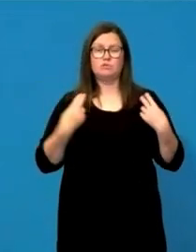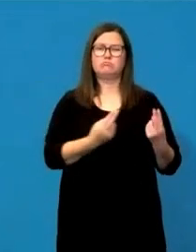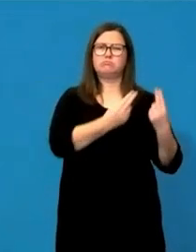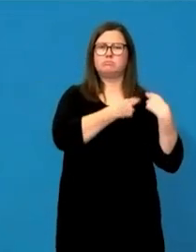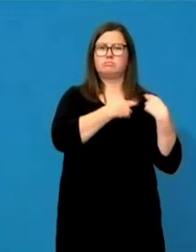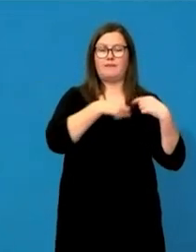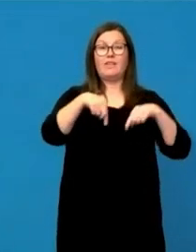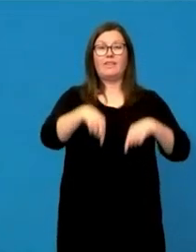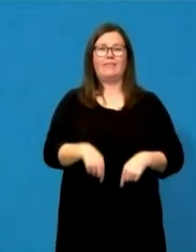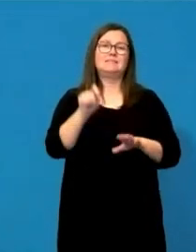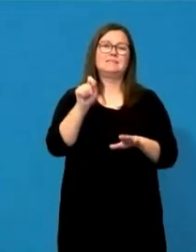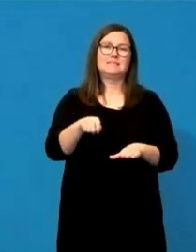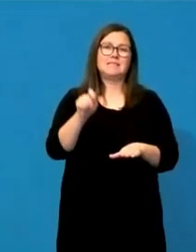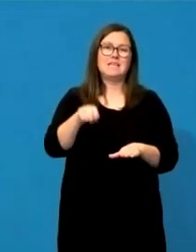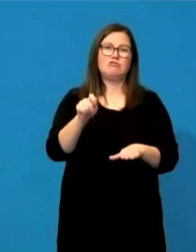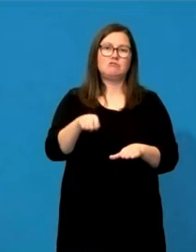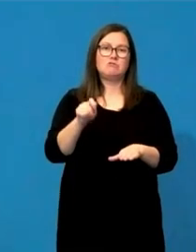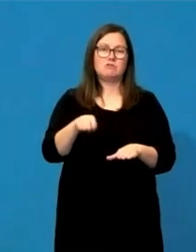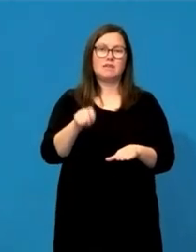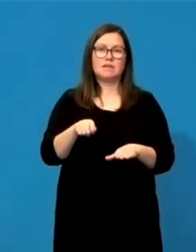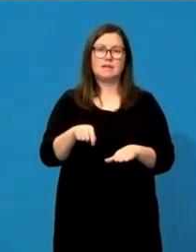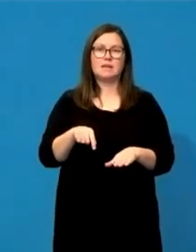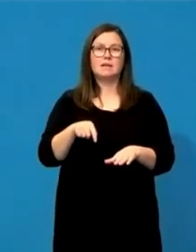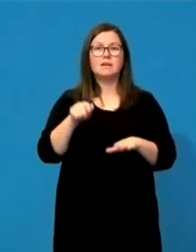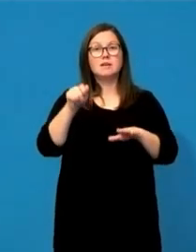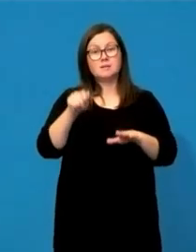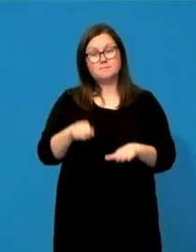which happens to be designated as Public hearing 24.